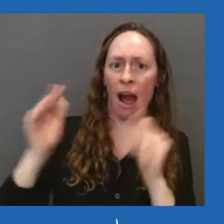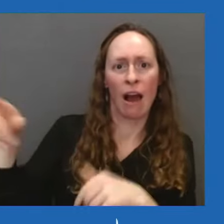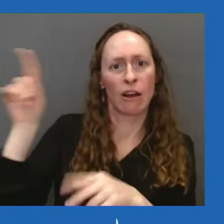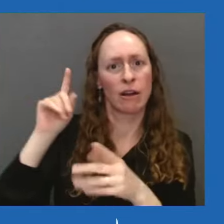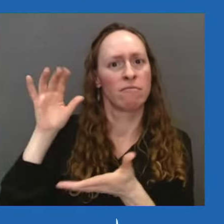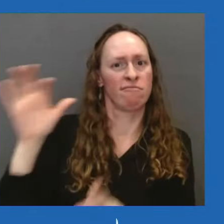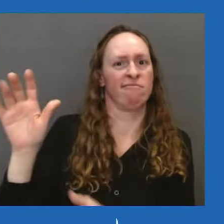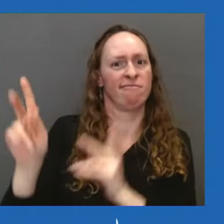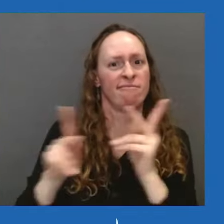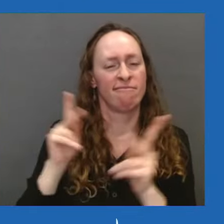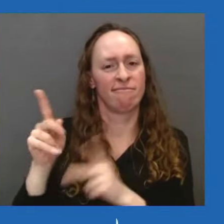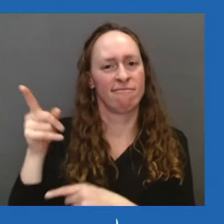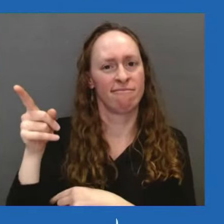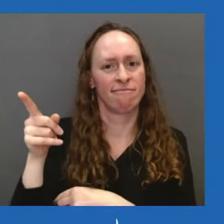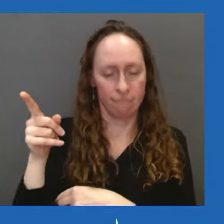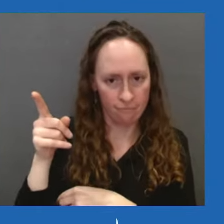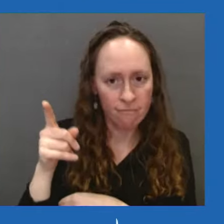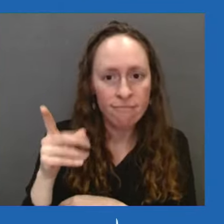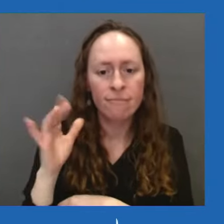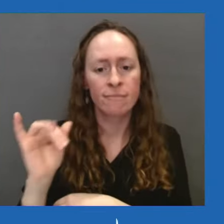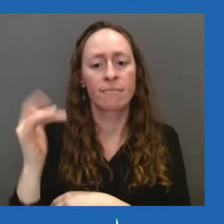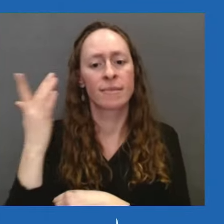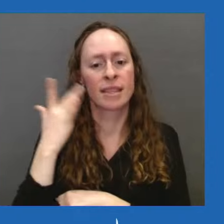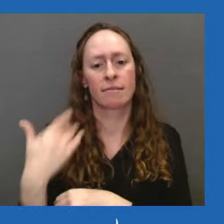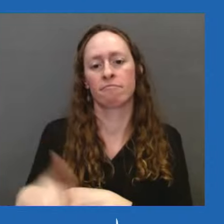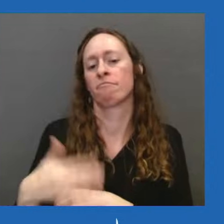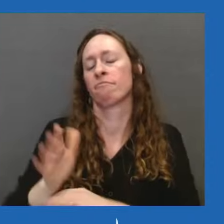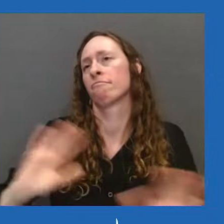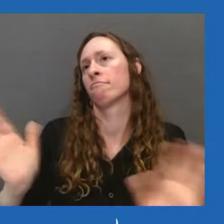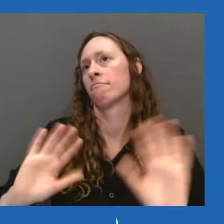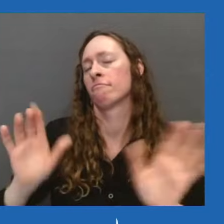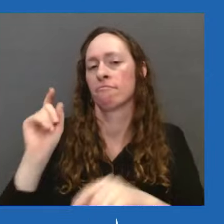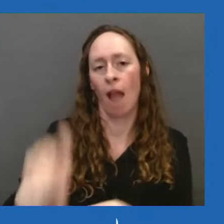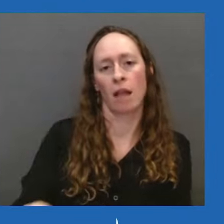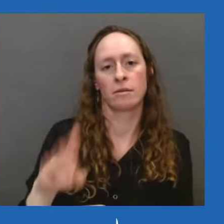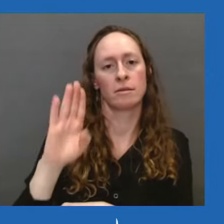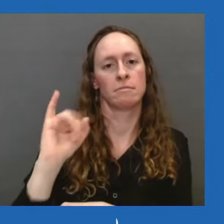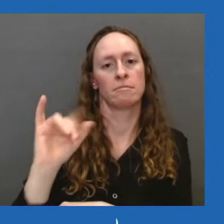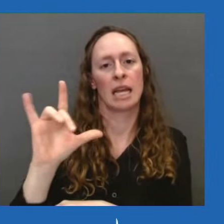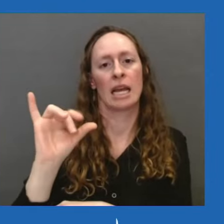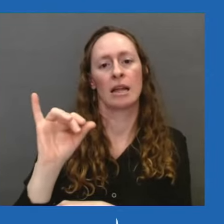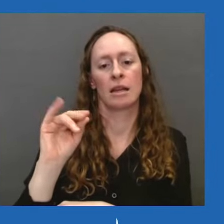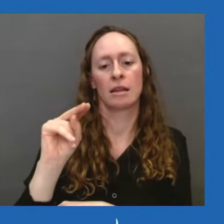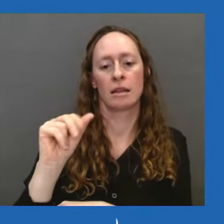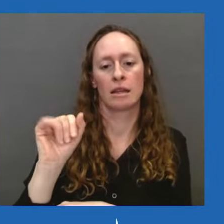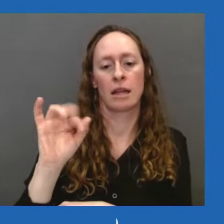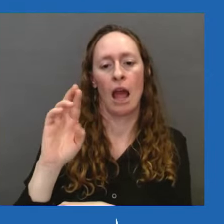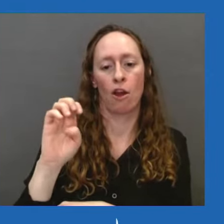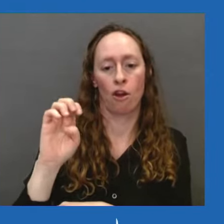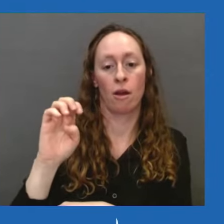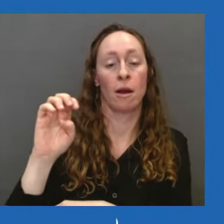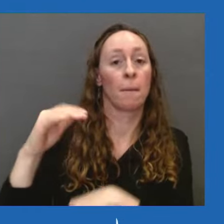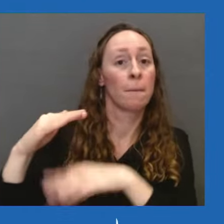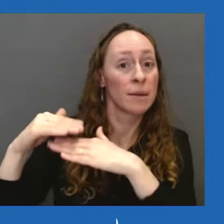Get this: a billion min- -- a billionaire minimum tax -- not even at the highest rate -- at 25 percent, which a lot of you pay if you're making --